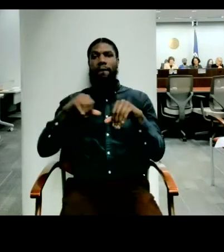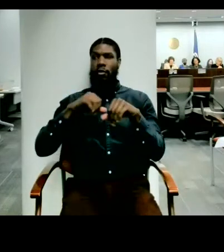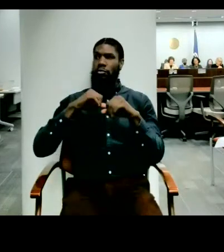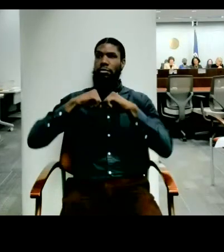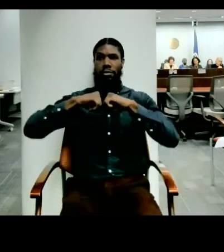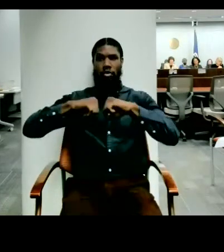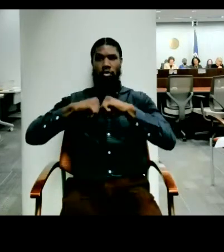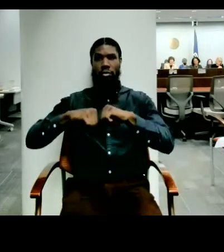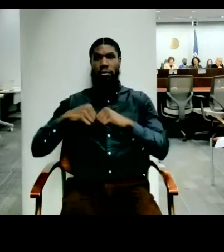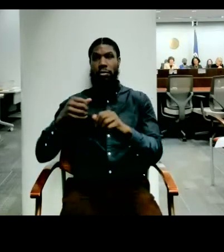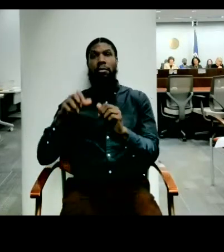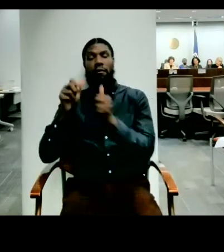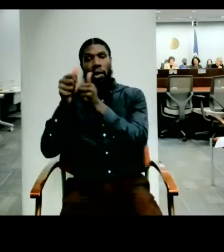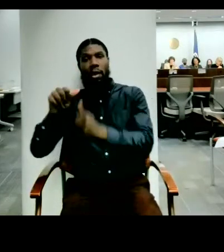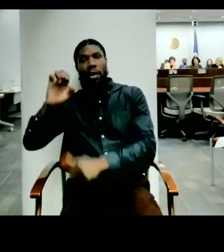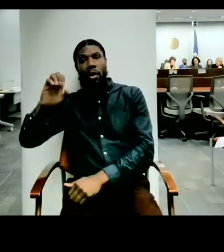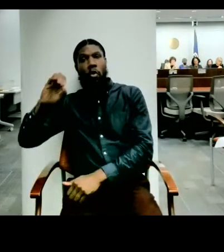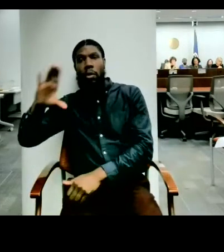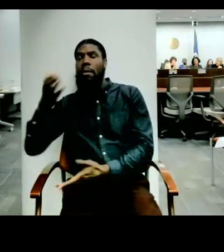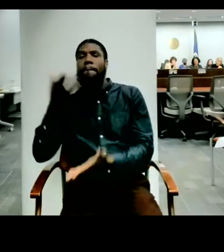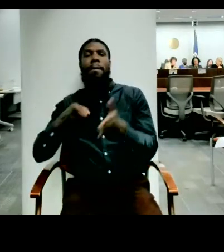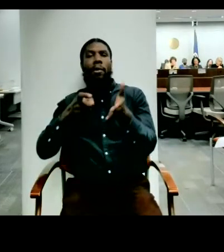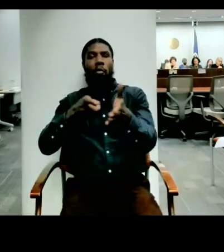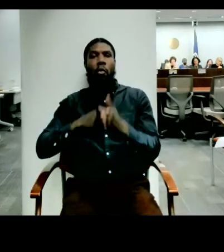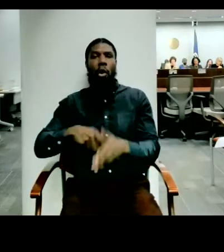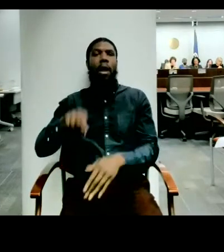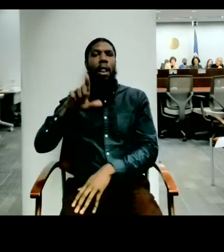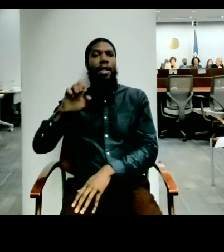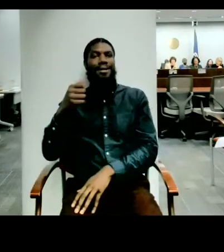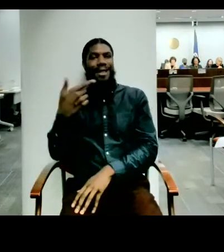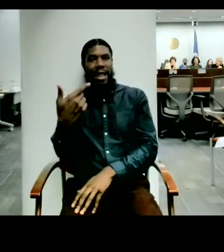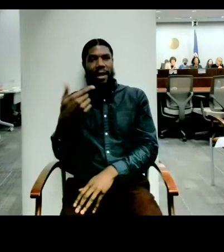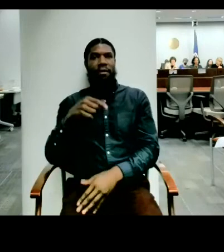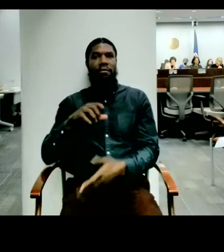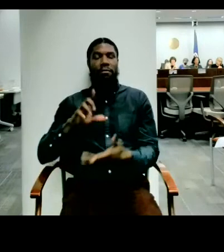would be appropriate, that may require legislative changes but respectfully from our vantage point